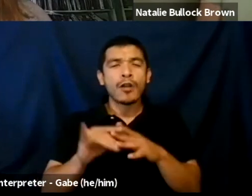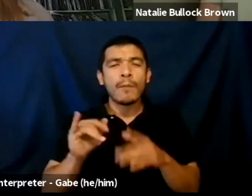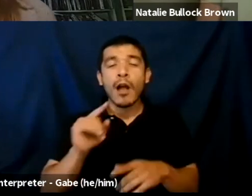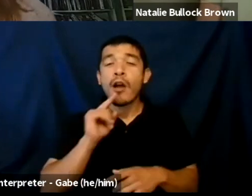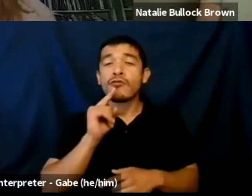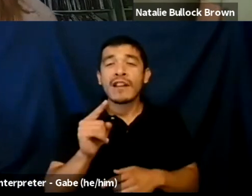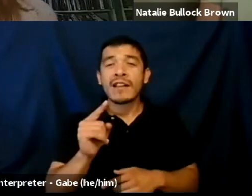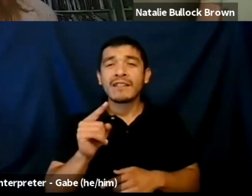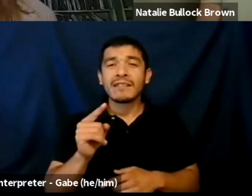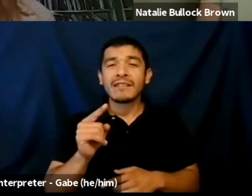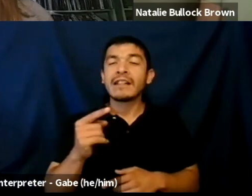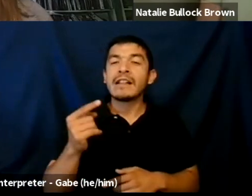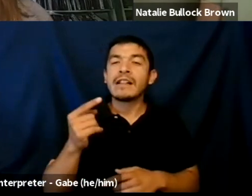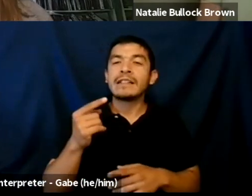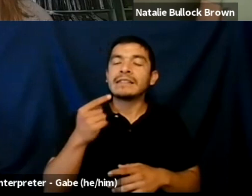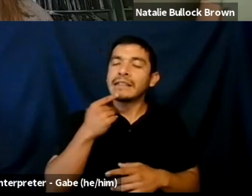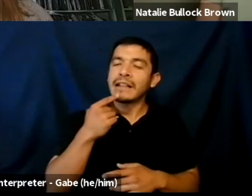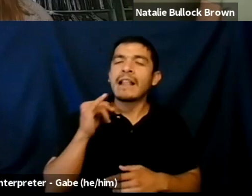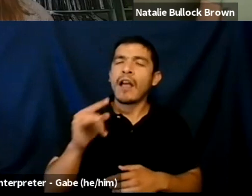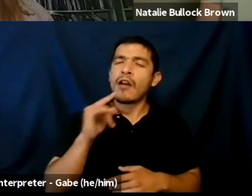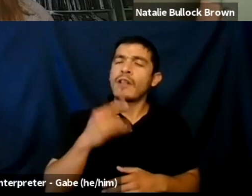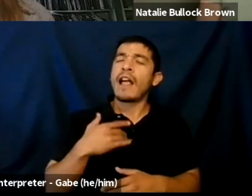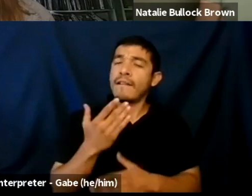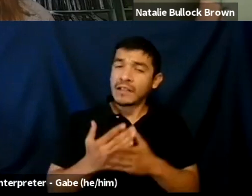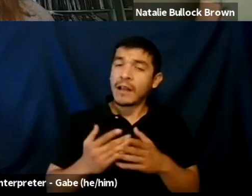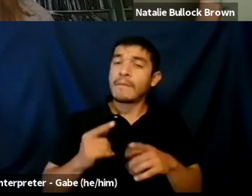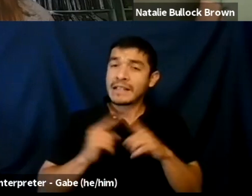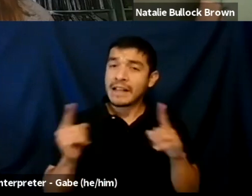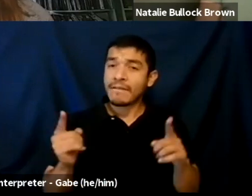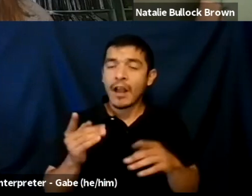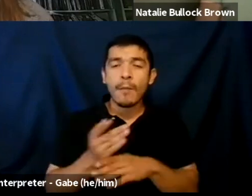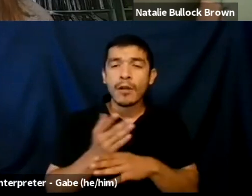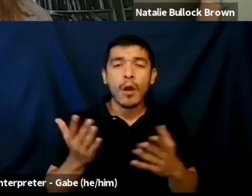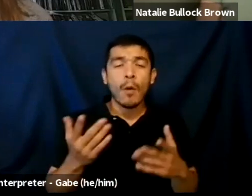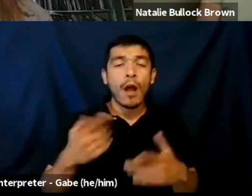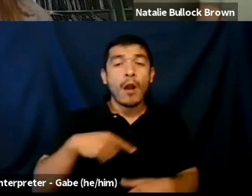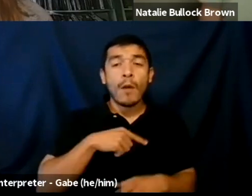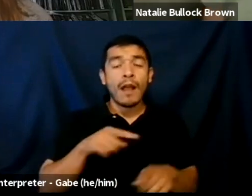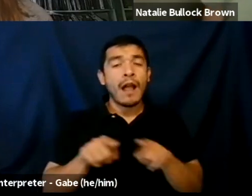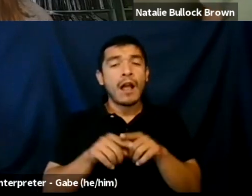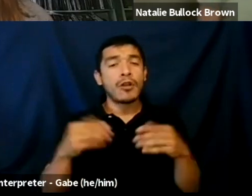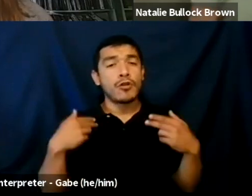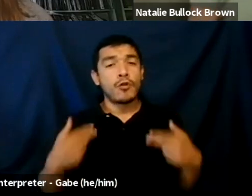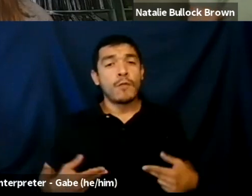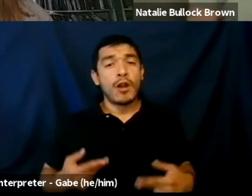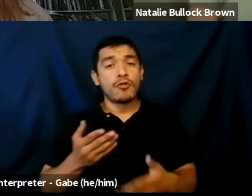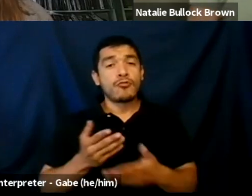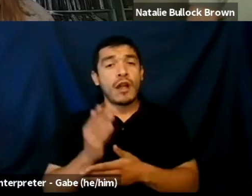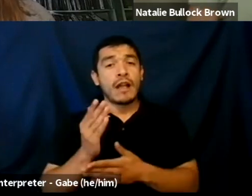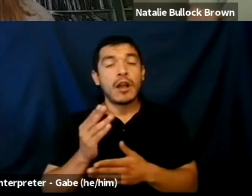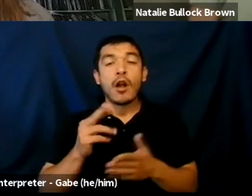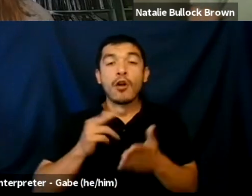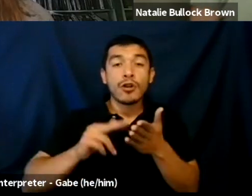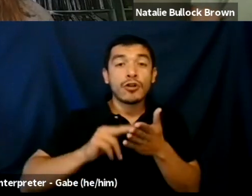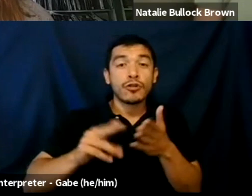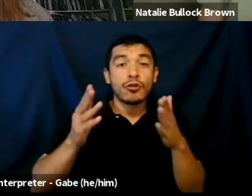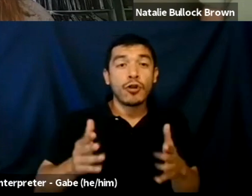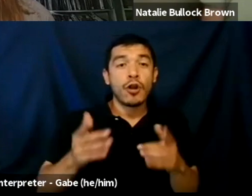that there are some differences between what we as Human Rights Watch, as human rights researchers are trying to do,